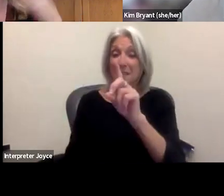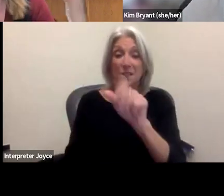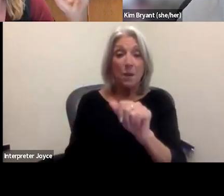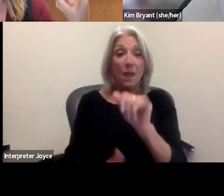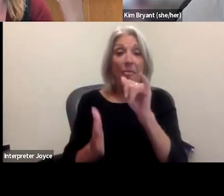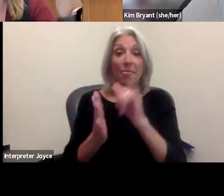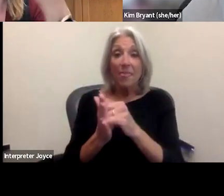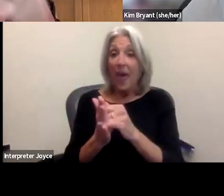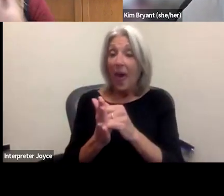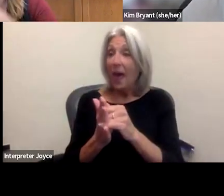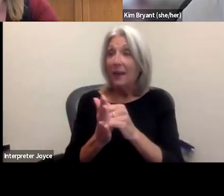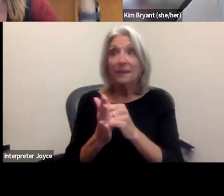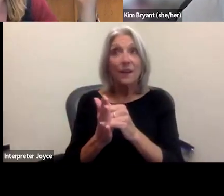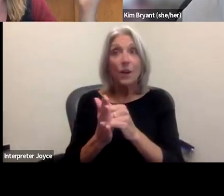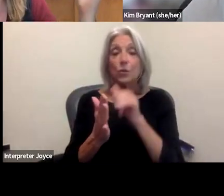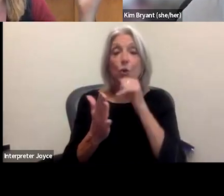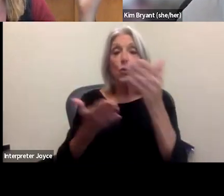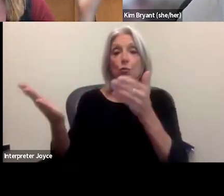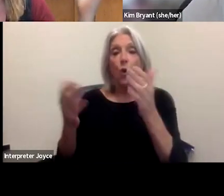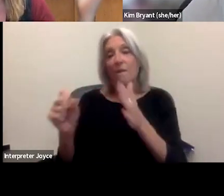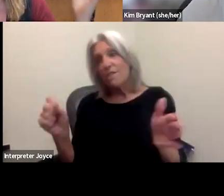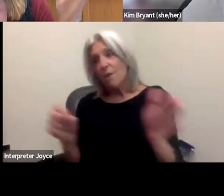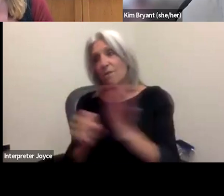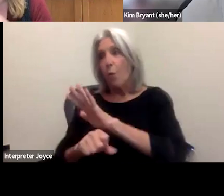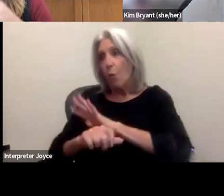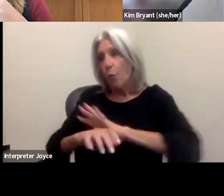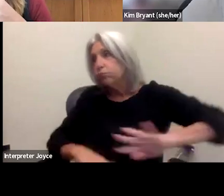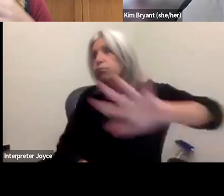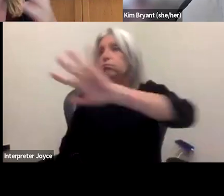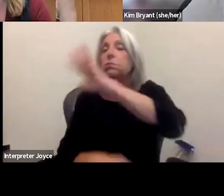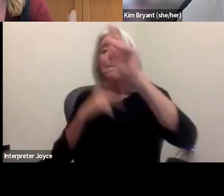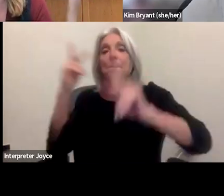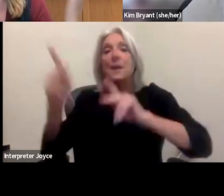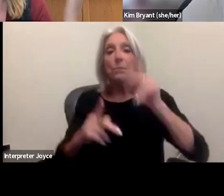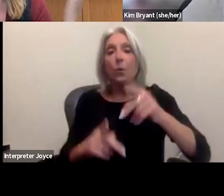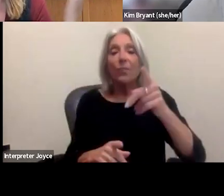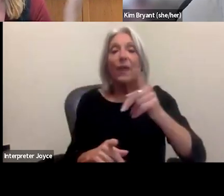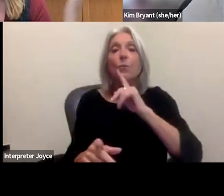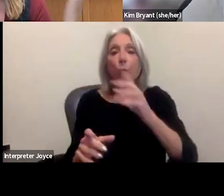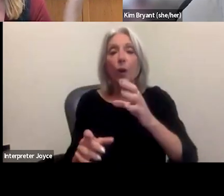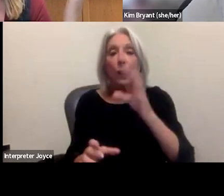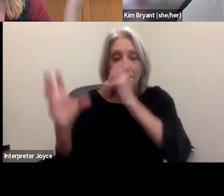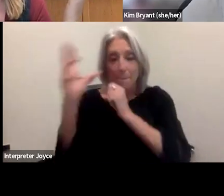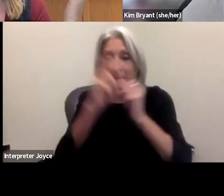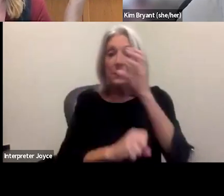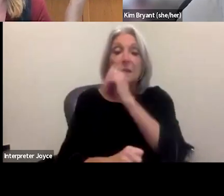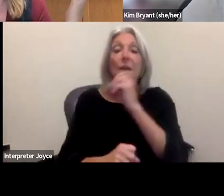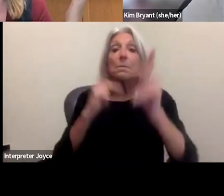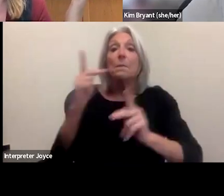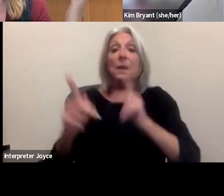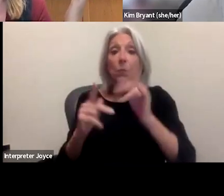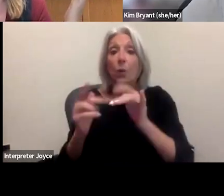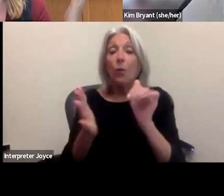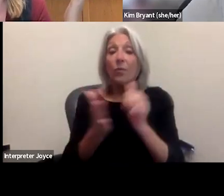don't serve the population fully that they expect to and leave out like multiple disabled people in really significant ways.